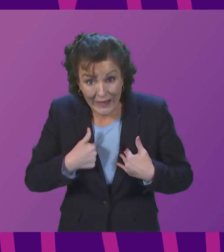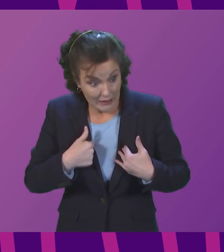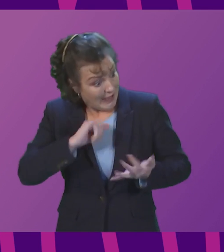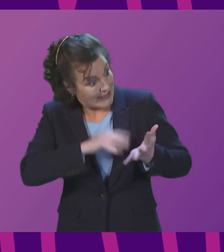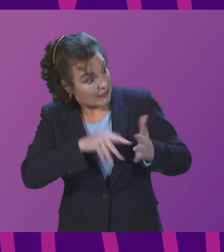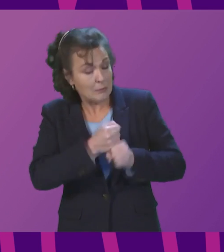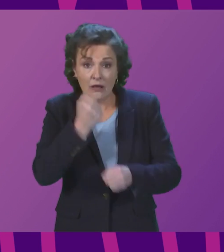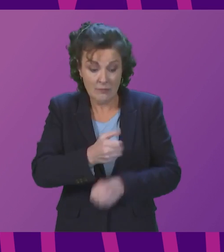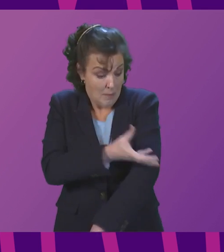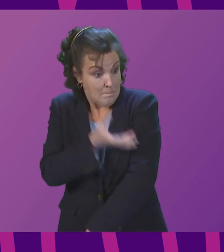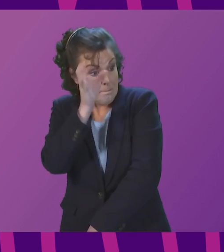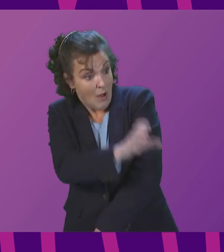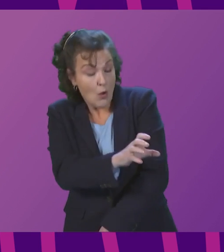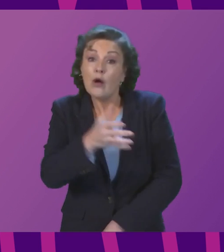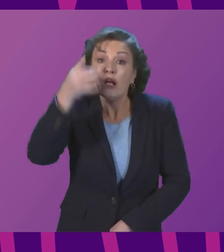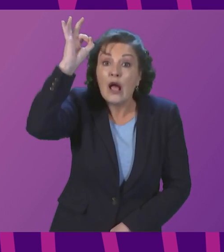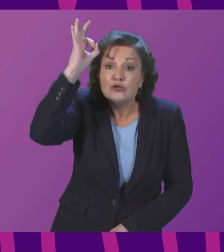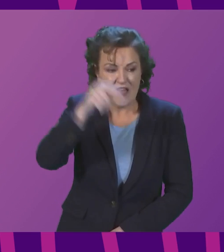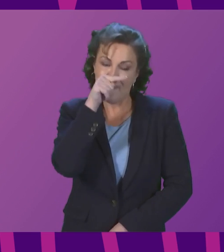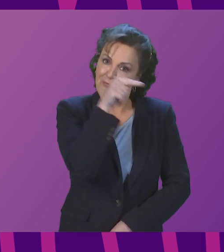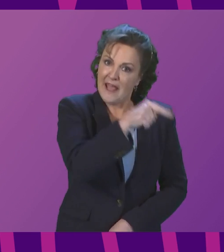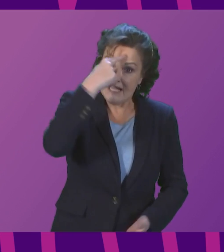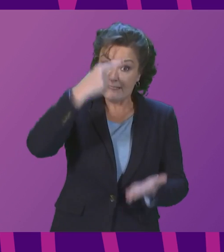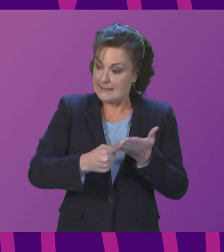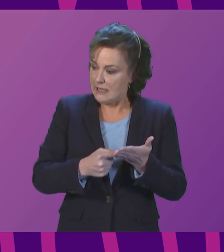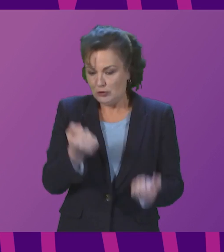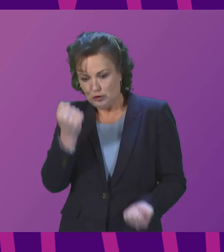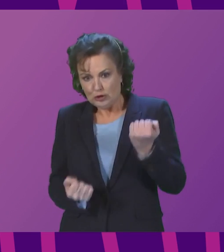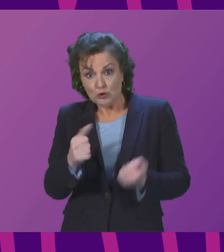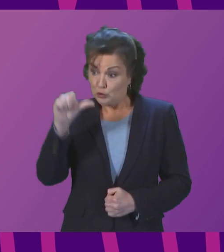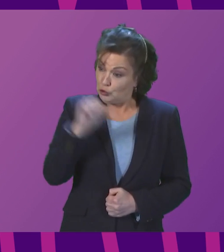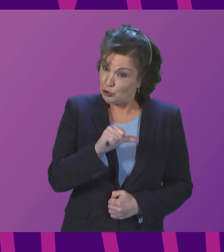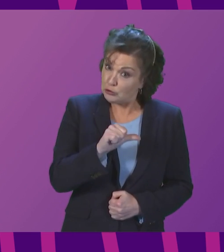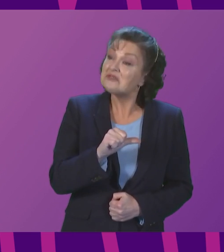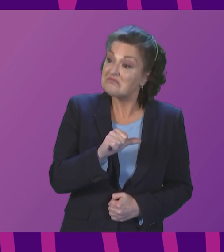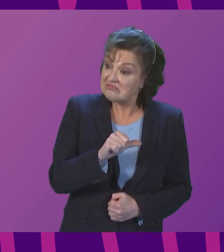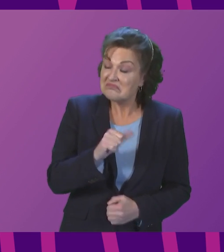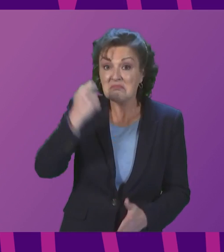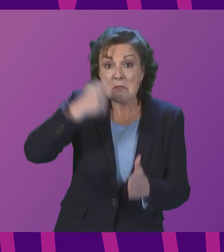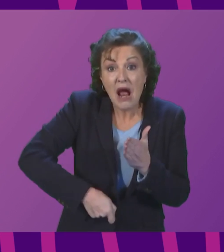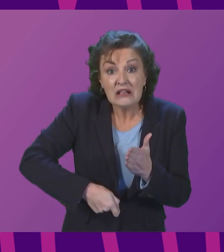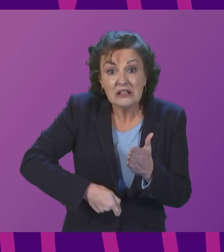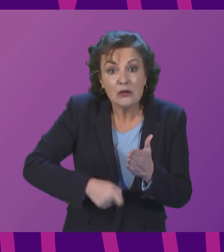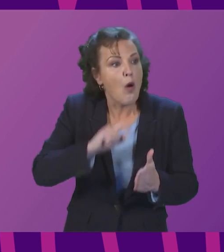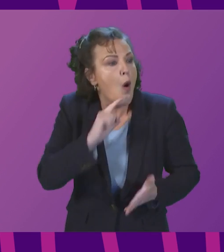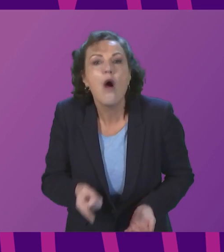It is up to them to judge whether and to what extent to use them, in line with their local circumstances. That is empowerment.